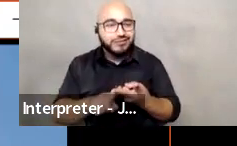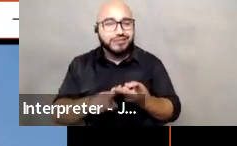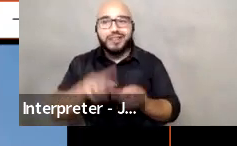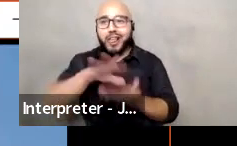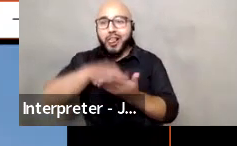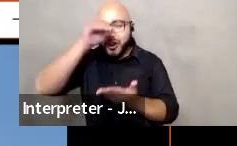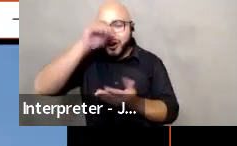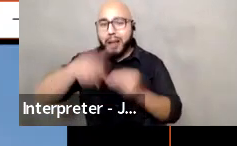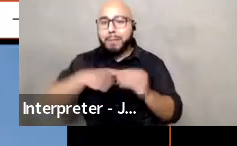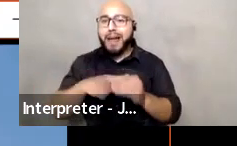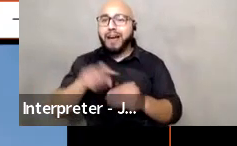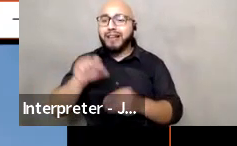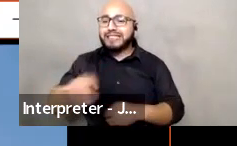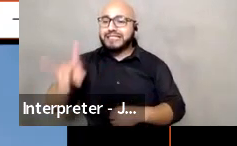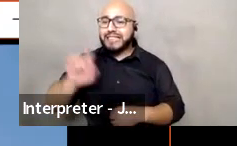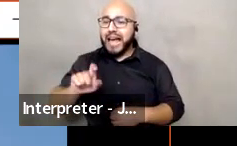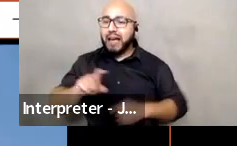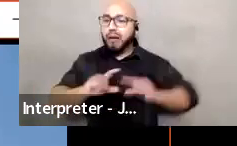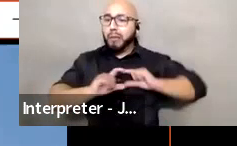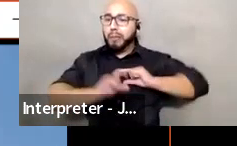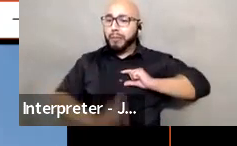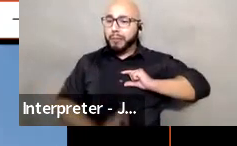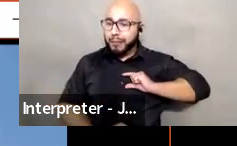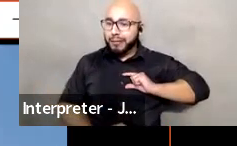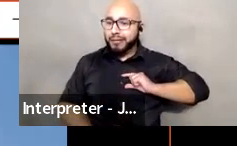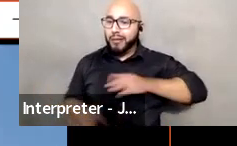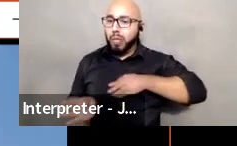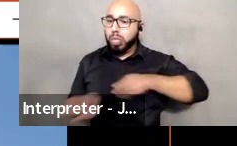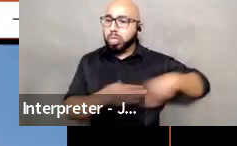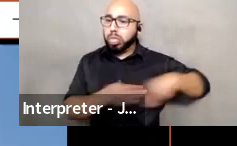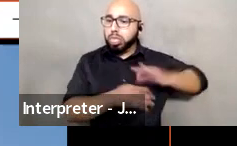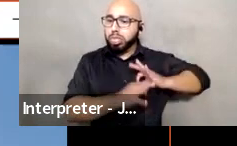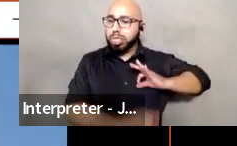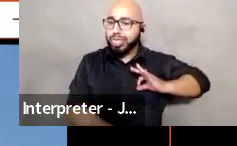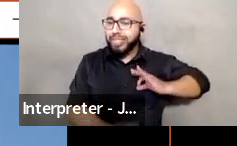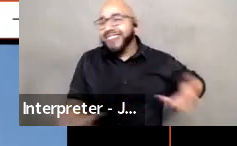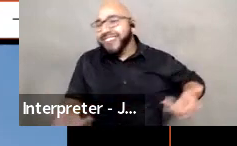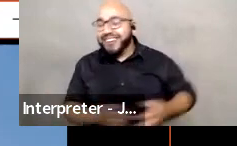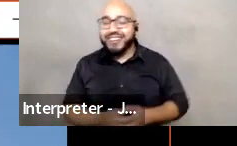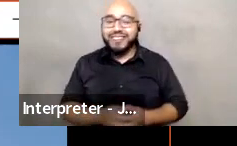Of buttons that somebody put on their uniform. They, you know, they learn all of this, this kind